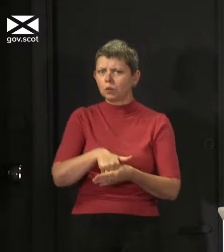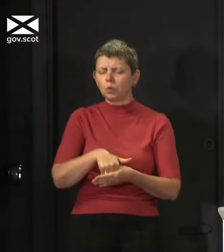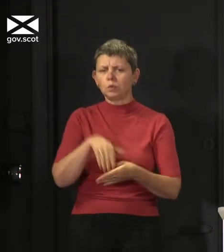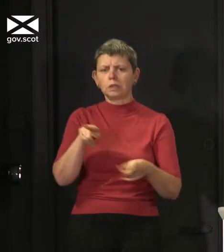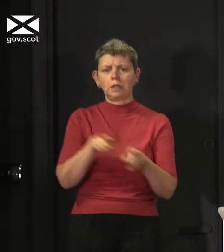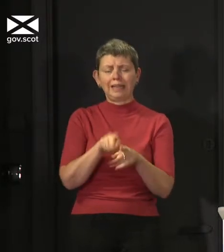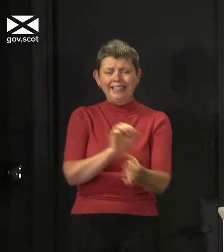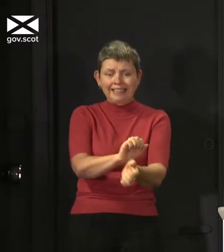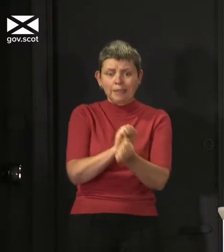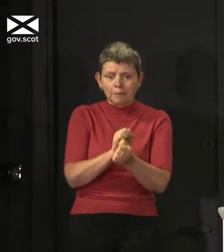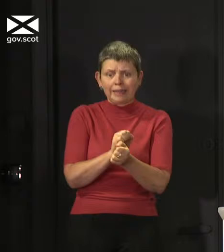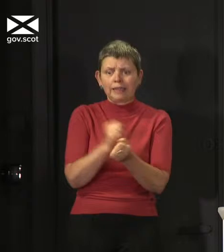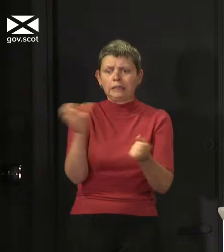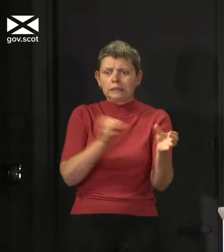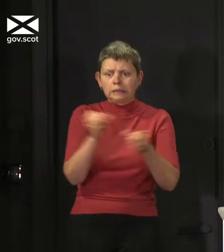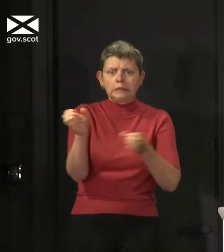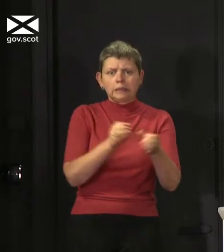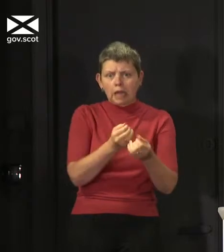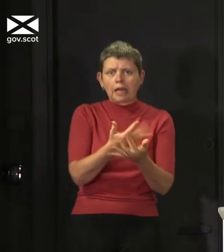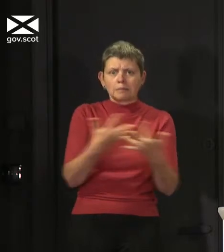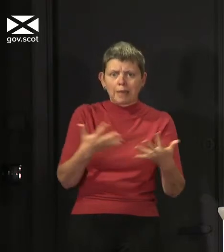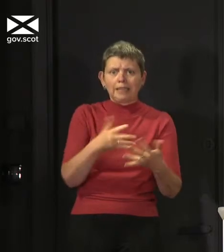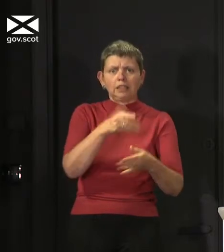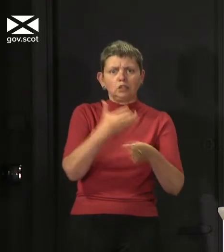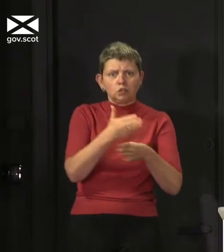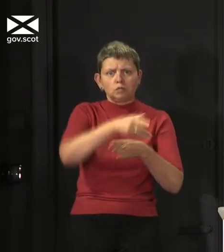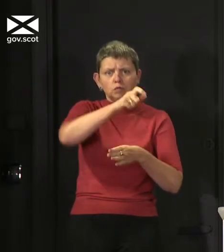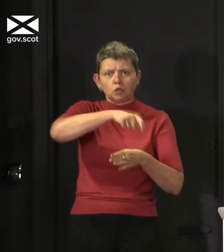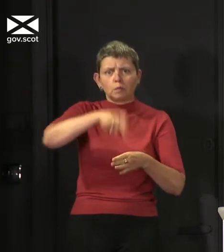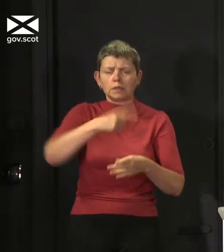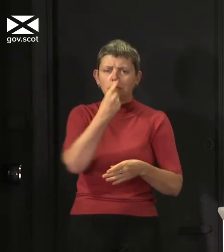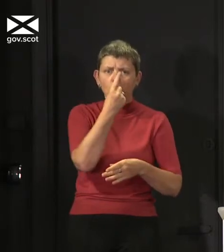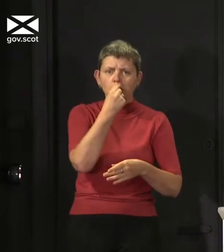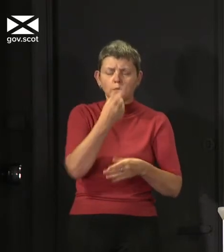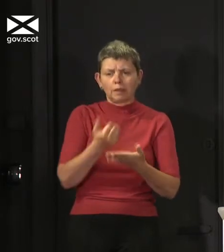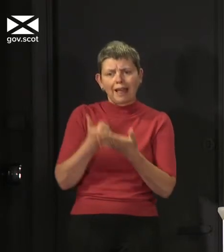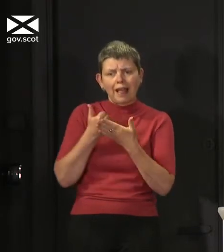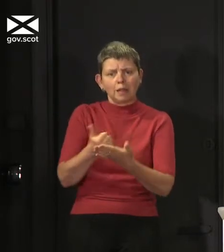workers as possible helping especially vulnerable groups, providing more effective assistance